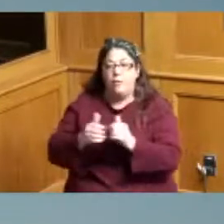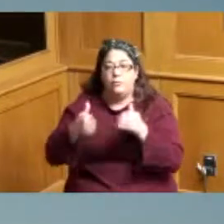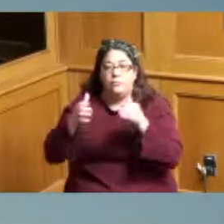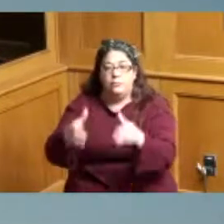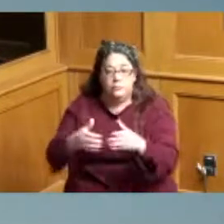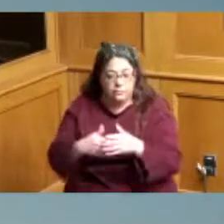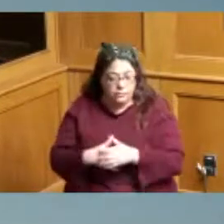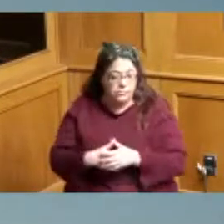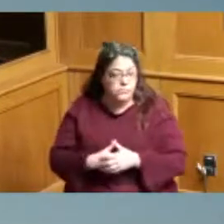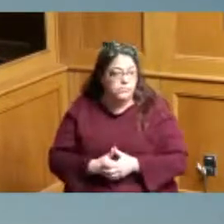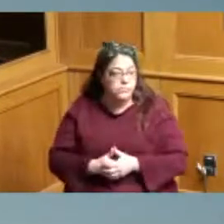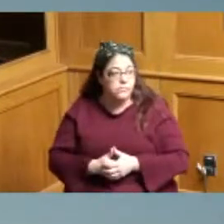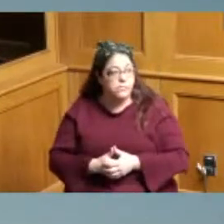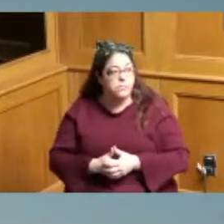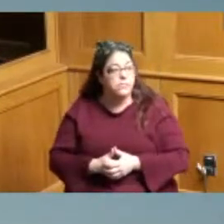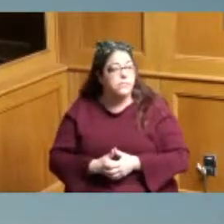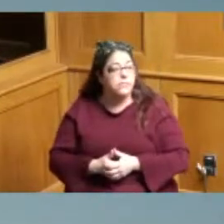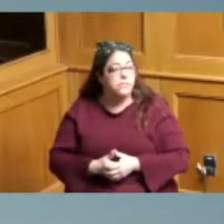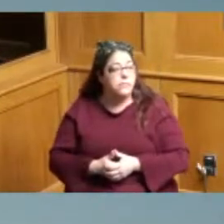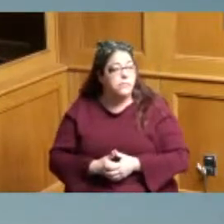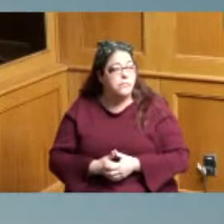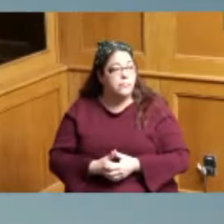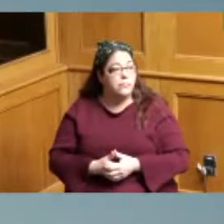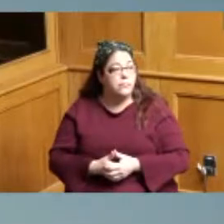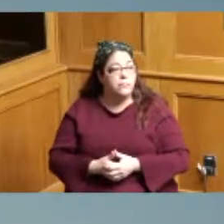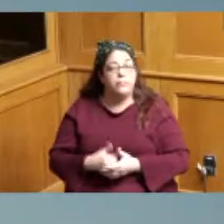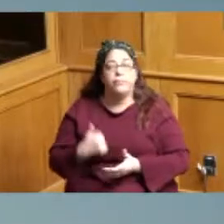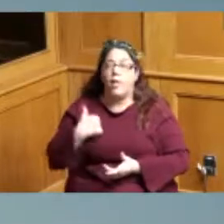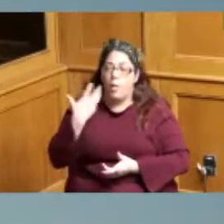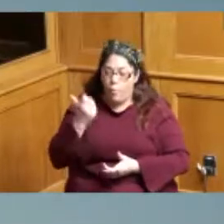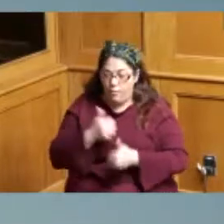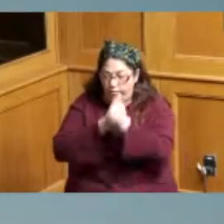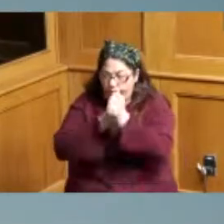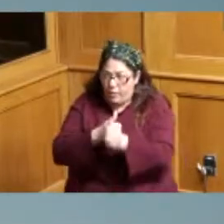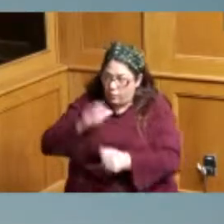and I just want to make sure that we're doing that in a direction that meets with board